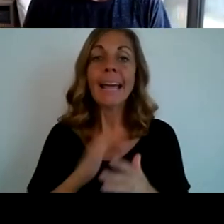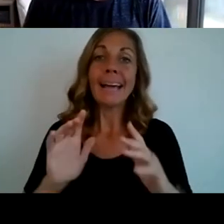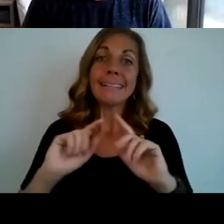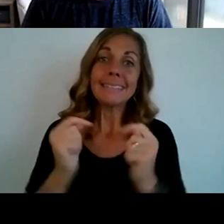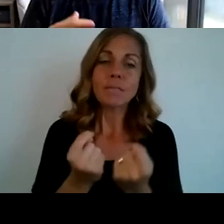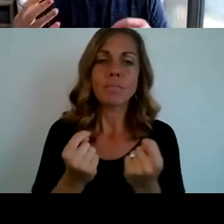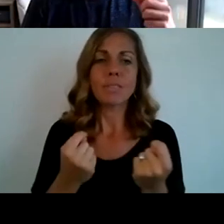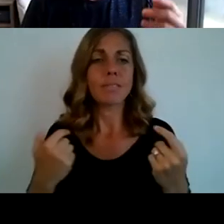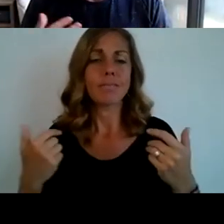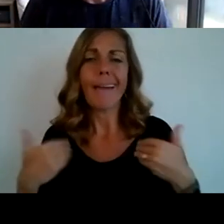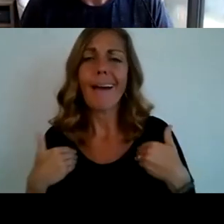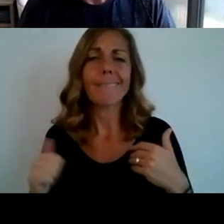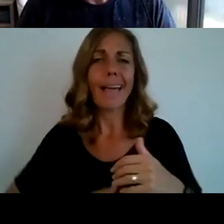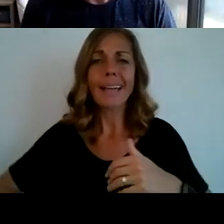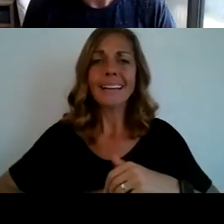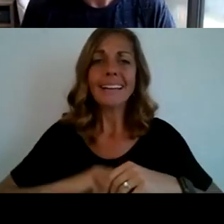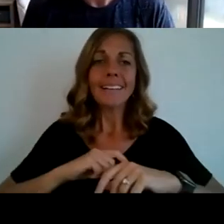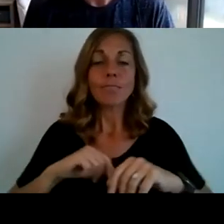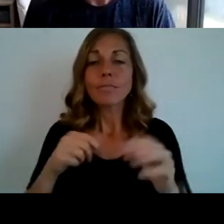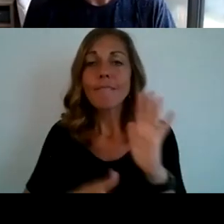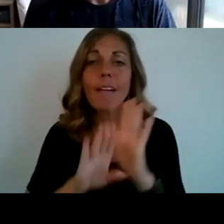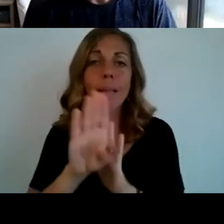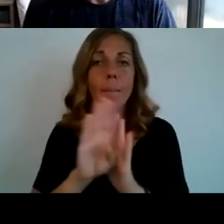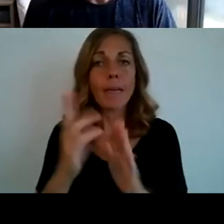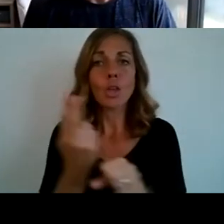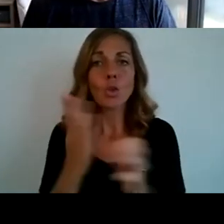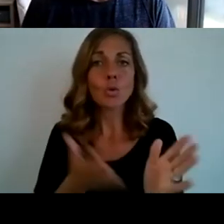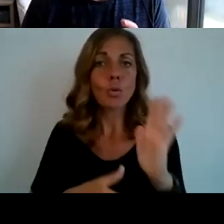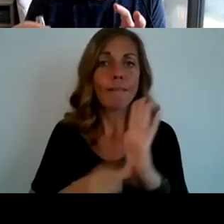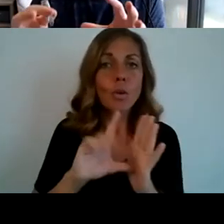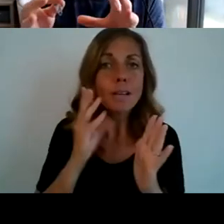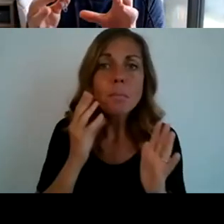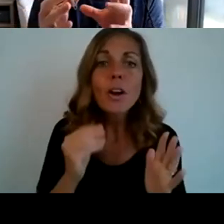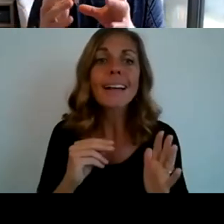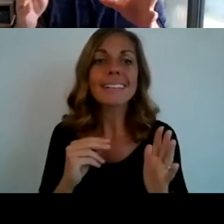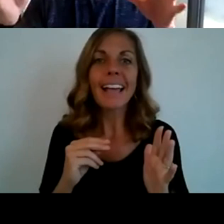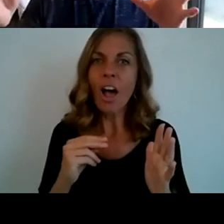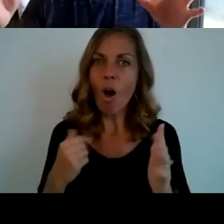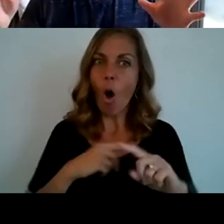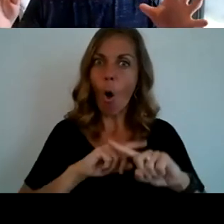specs, developing user review experiences and so forth. And all are scalable in their